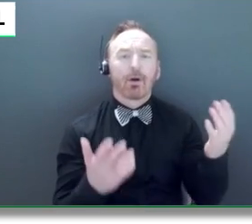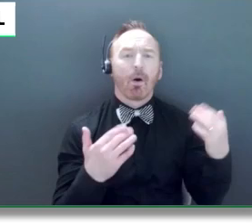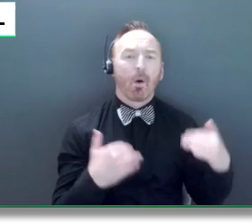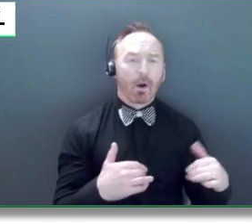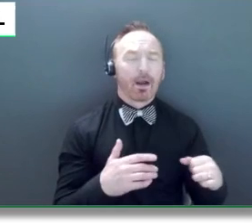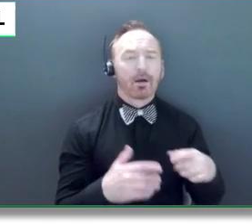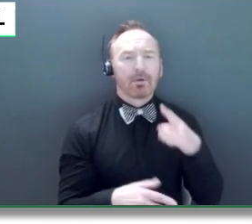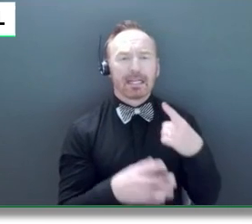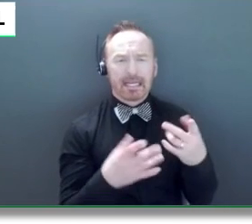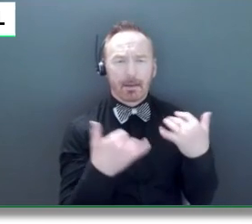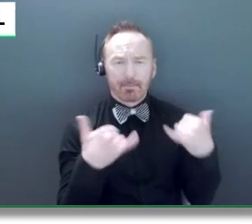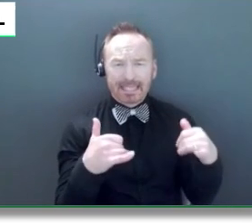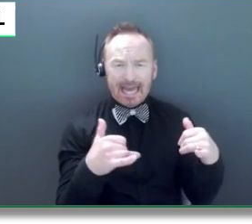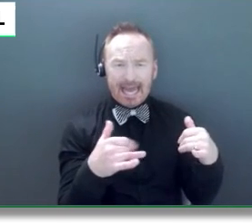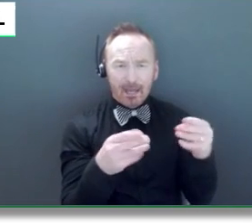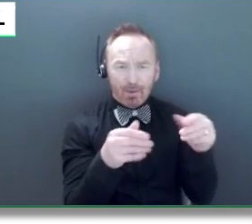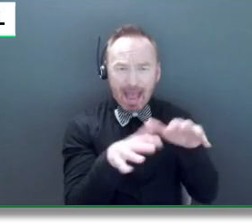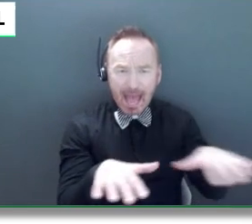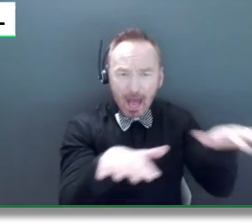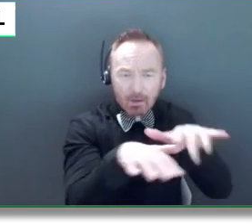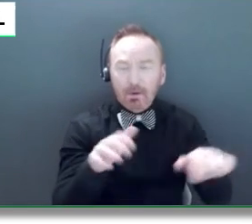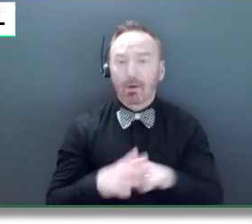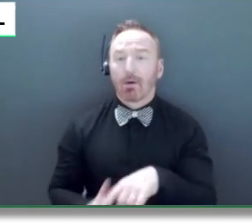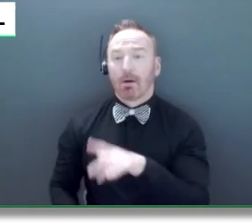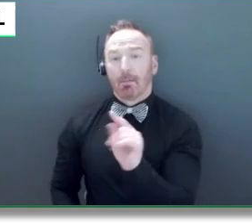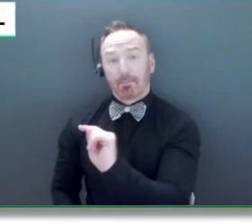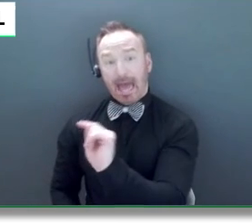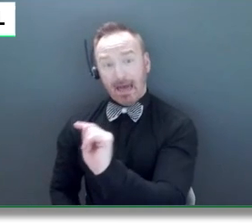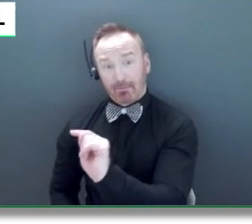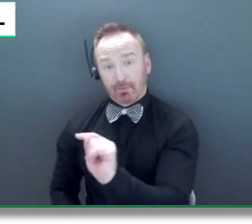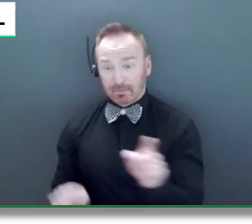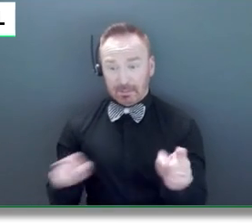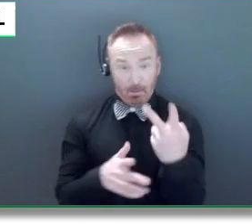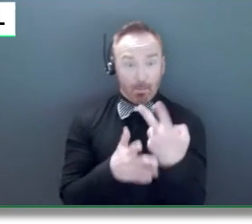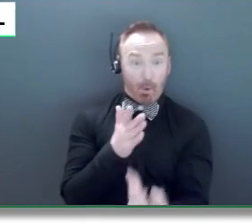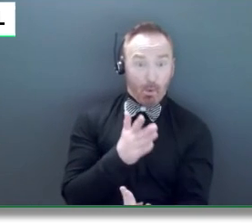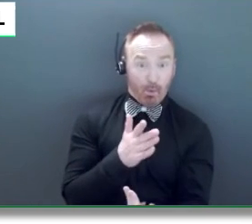well. There's ways to go and I would say an example I wanted to share too is a